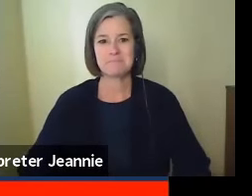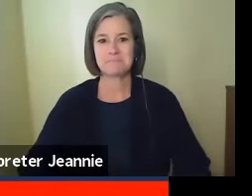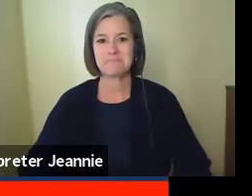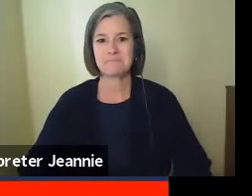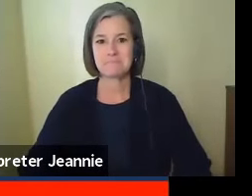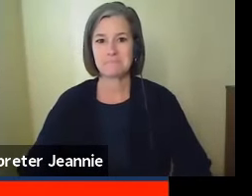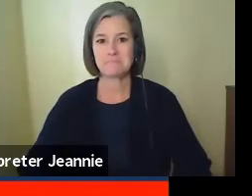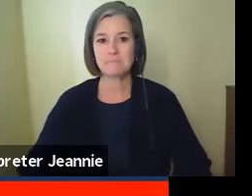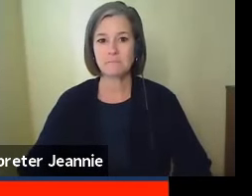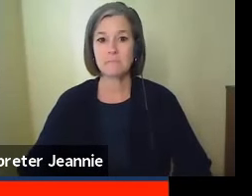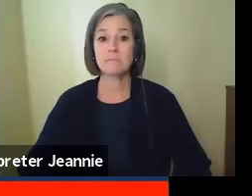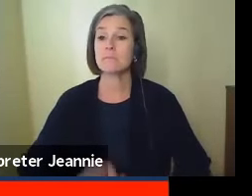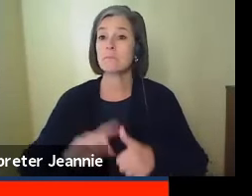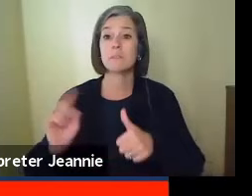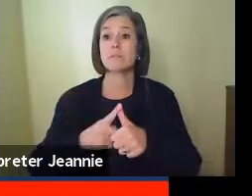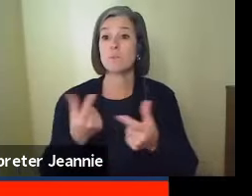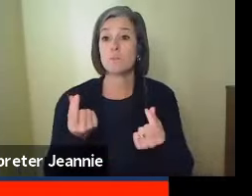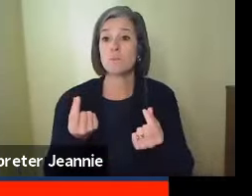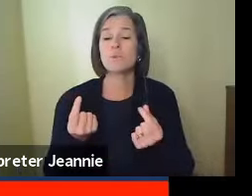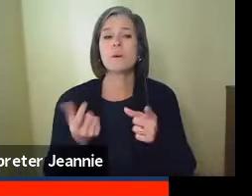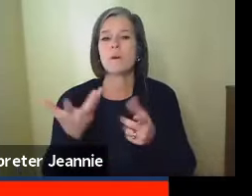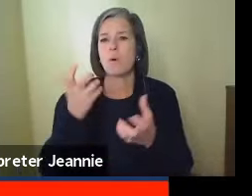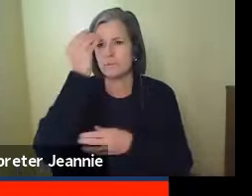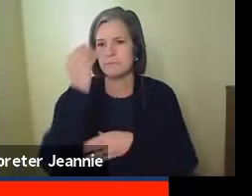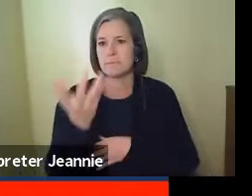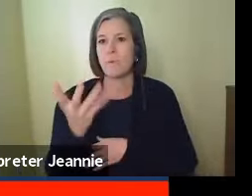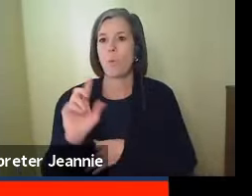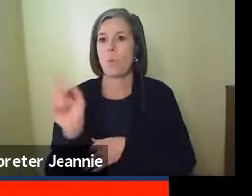So the first thing I want you do is to know where to find information